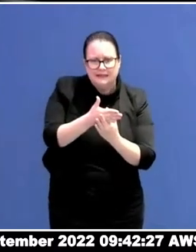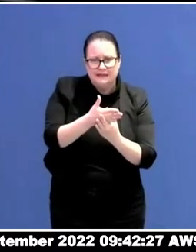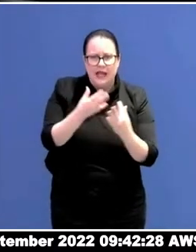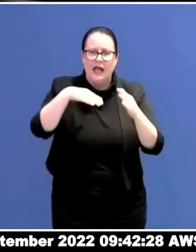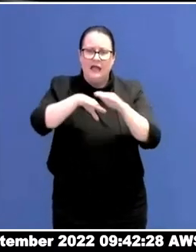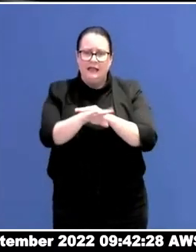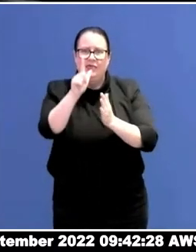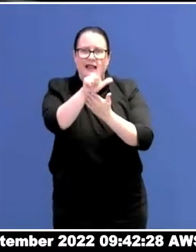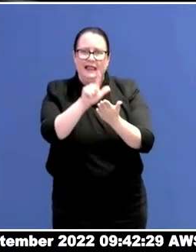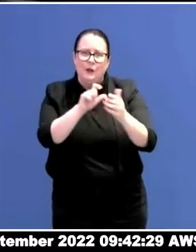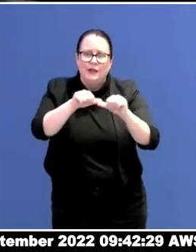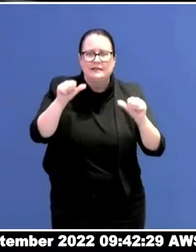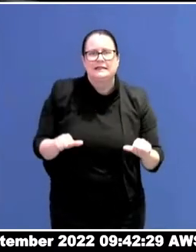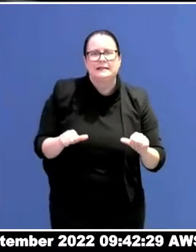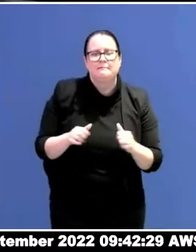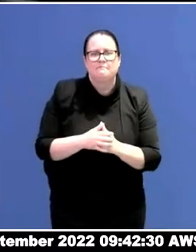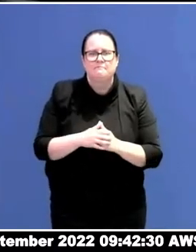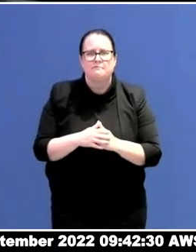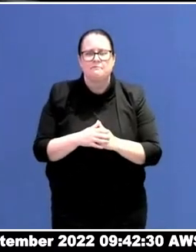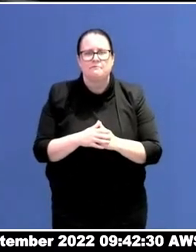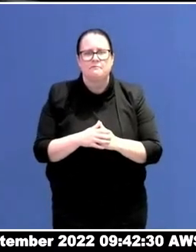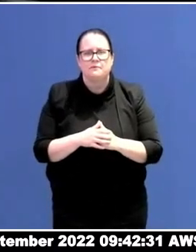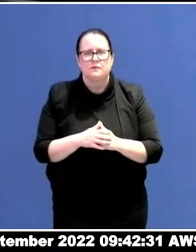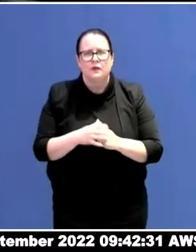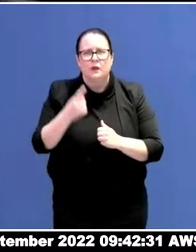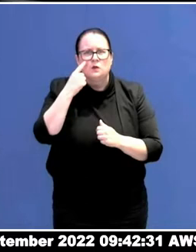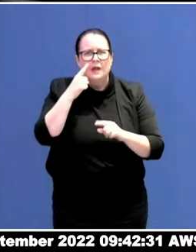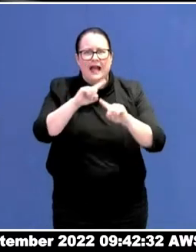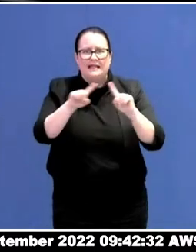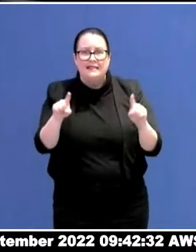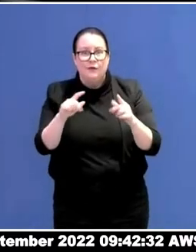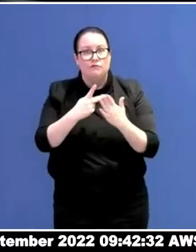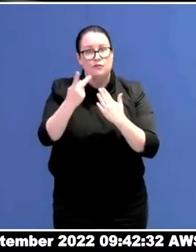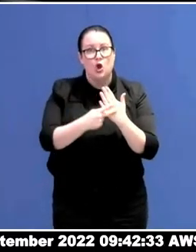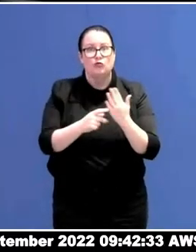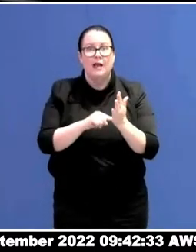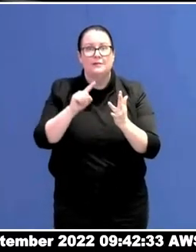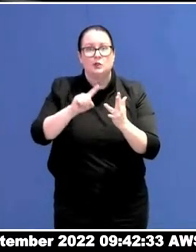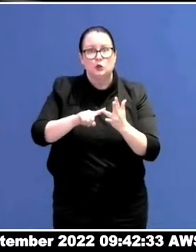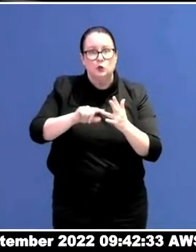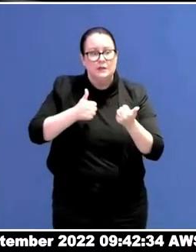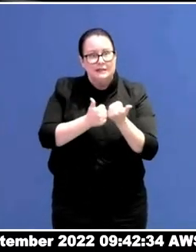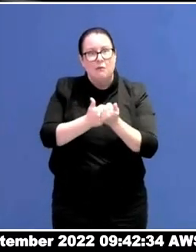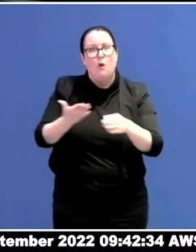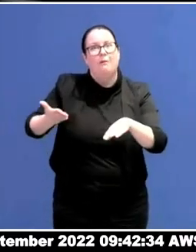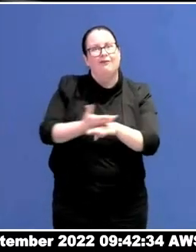systems. To look at early intervention programs, advocacy and successful service